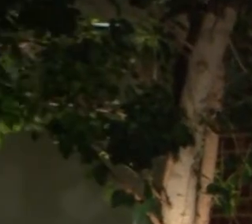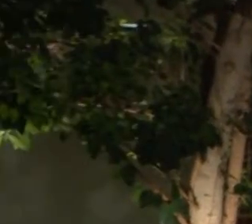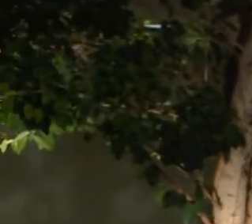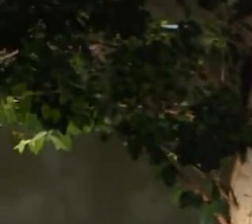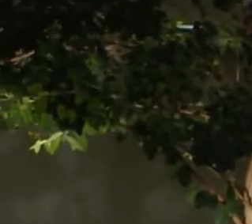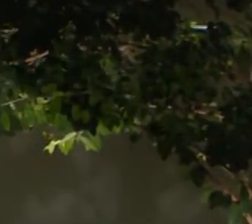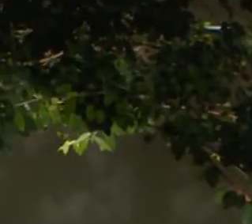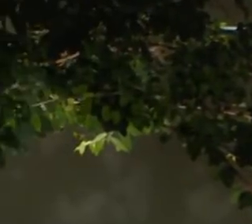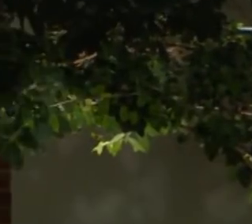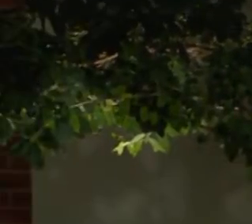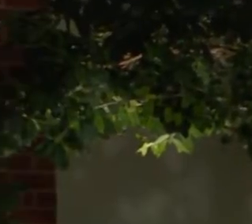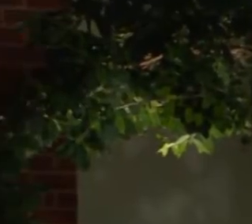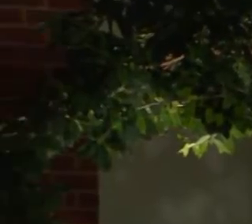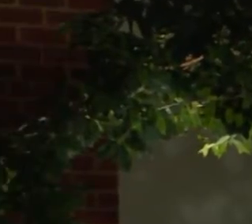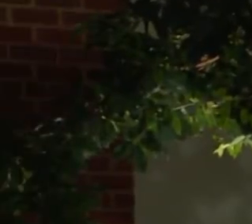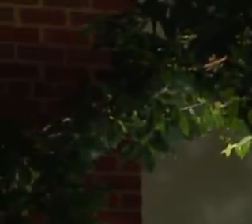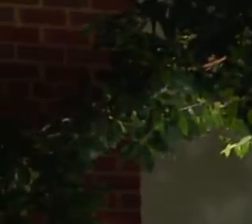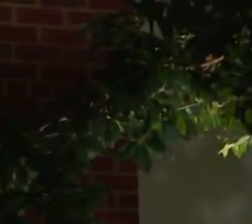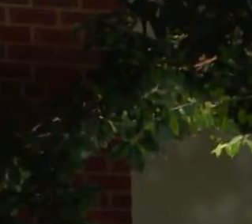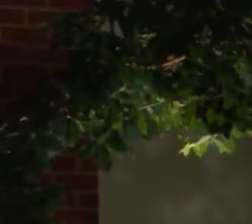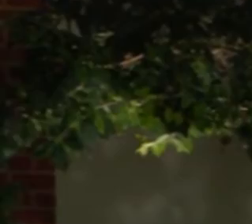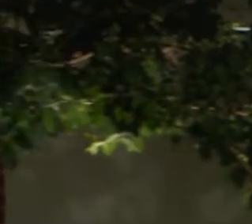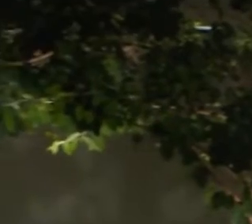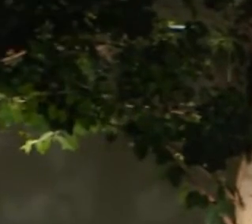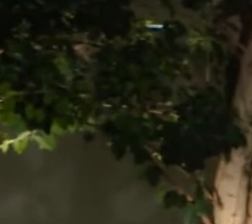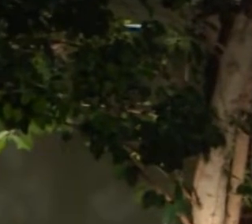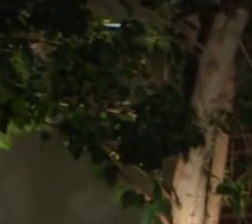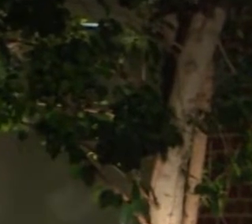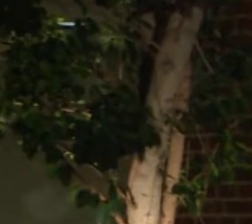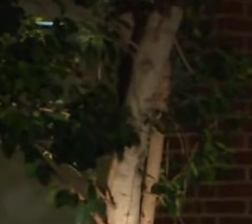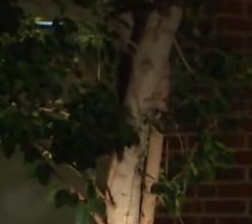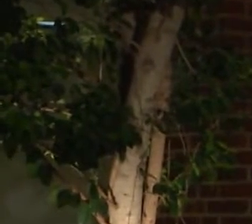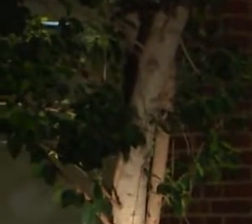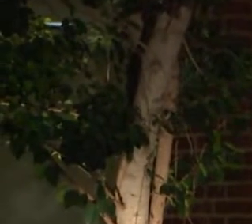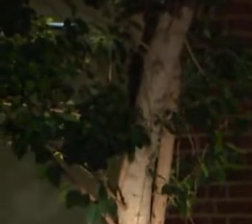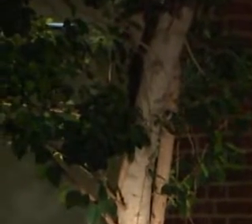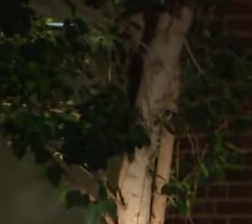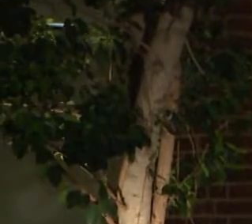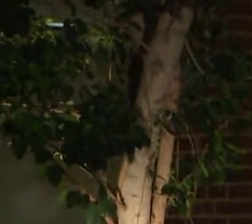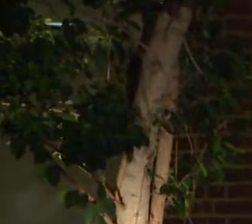PASSION AND ADVOCACY. THAT WAS A LITTLE BIT OF THROWING OUT TO SEE IF THERE WOULD BE COMPETITION ABOUT HOW